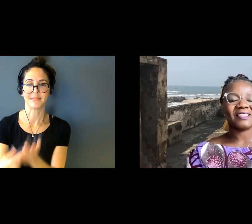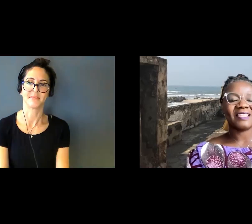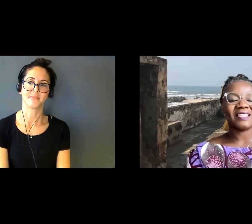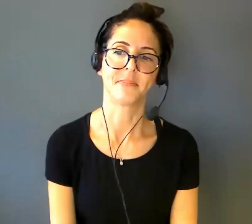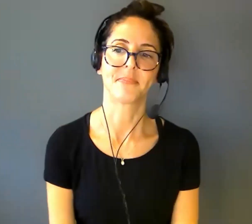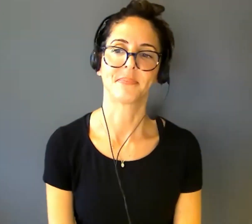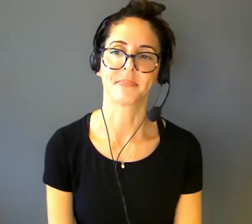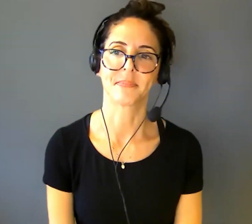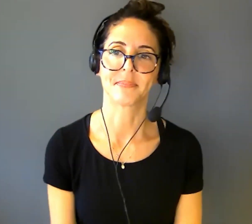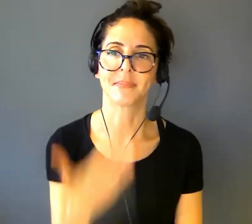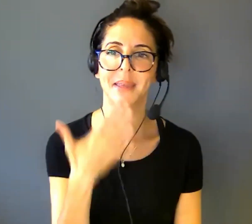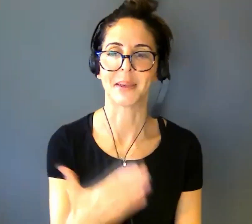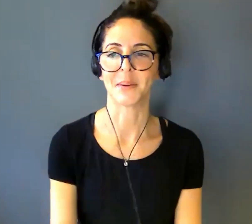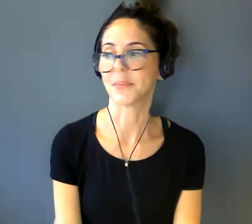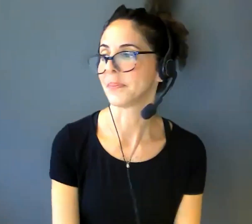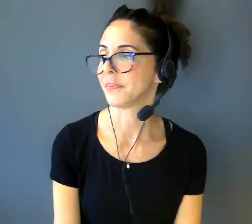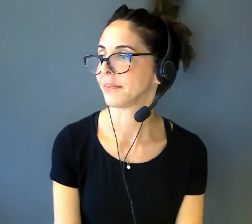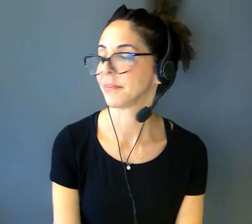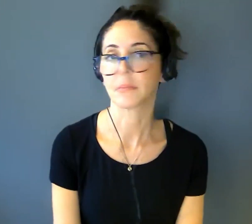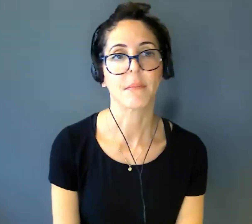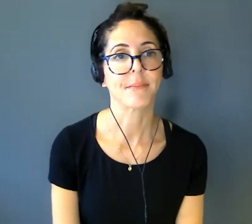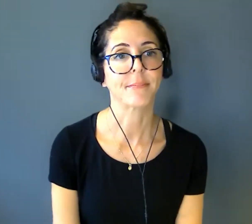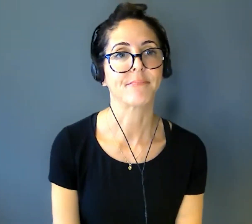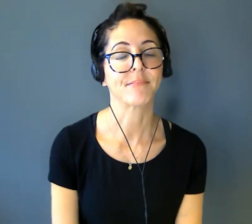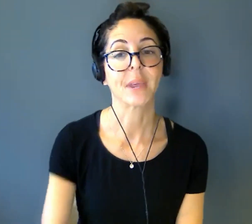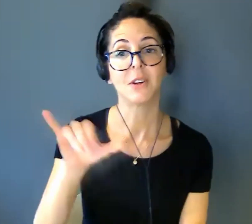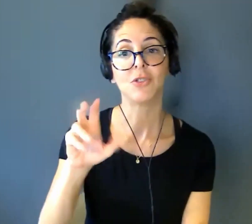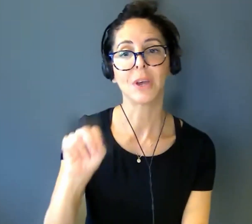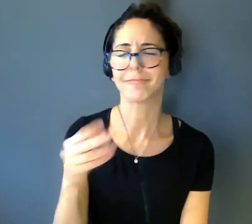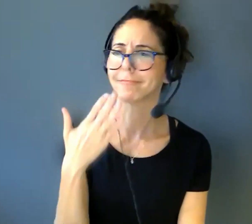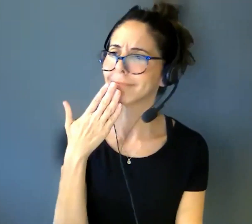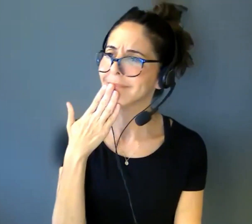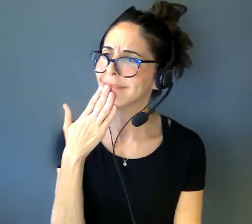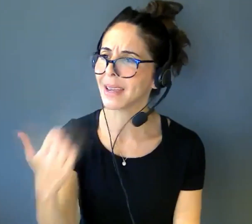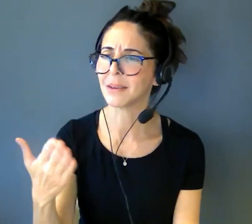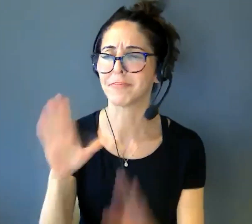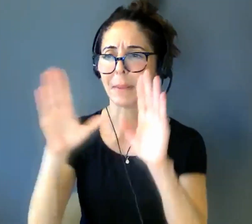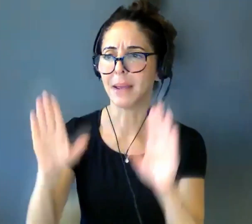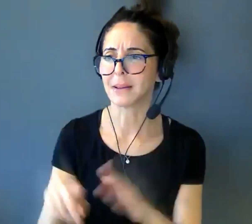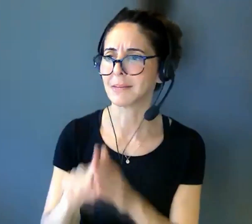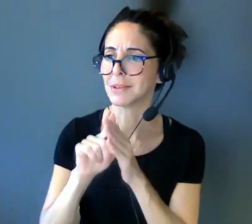Thank you. >> DR. JEN RINALDI: What an excellent way to start, Evelyn. Thank you so much. Anyone want to go next?